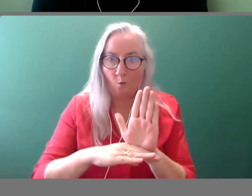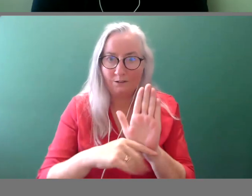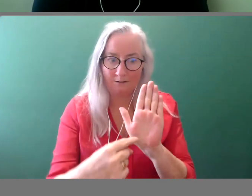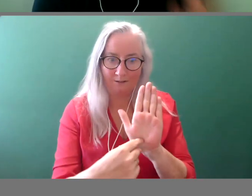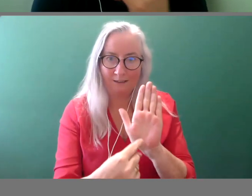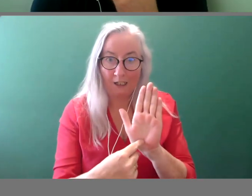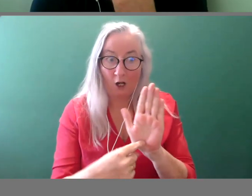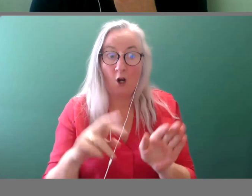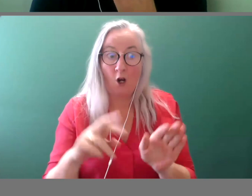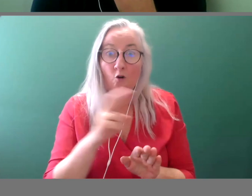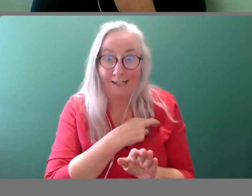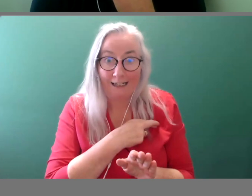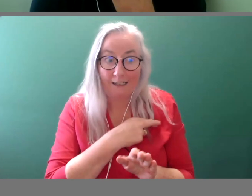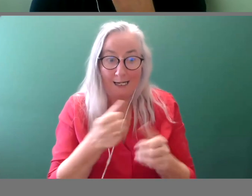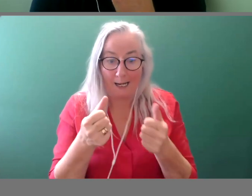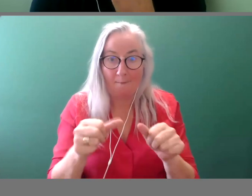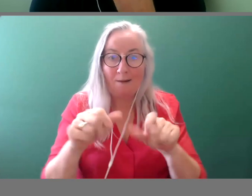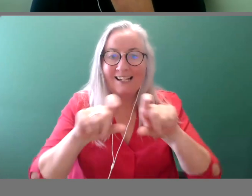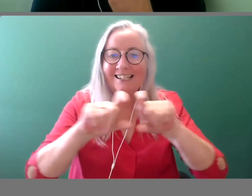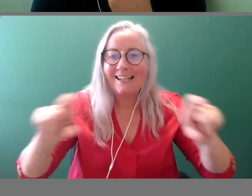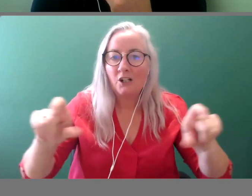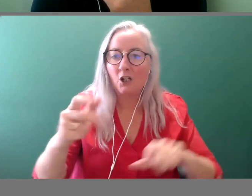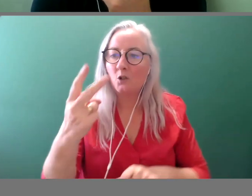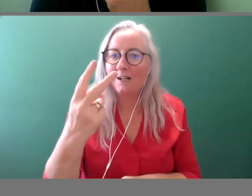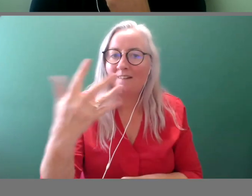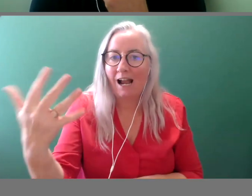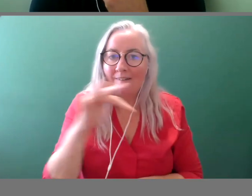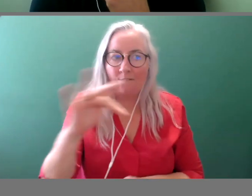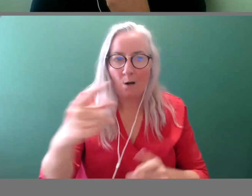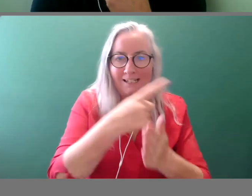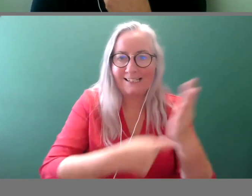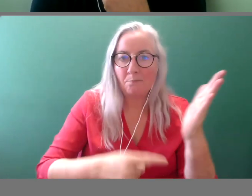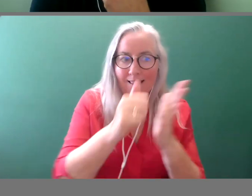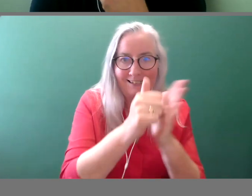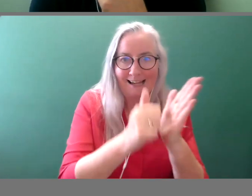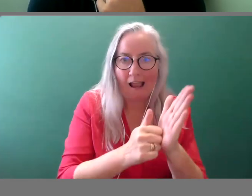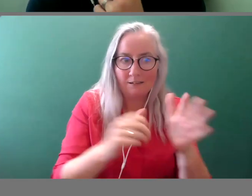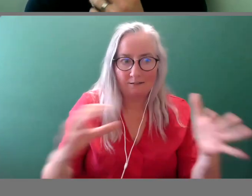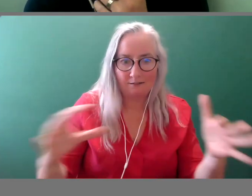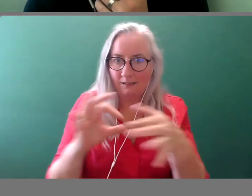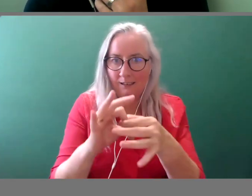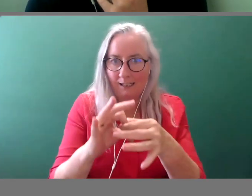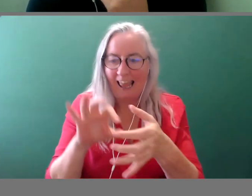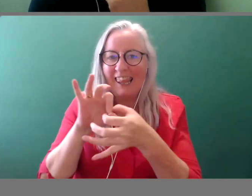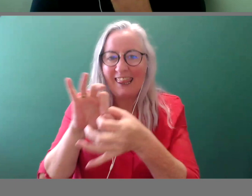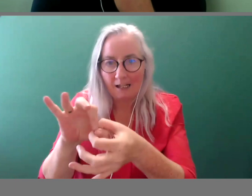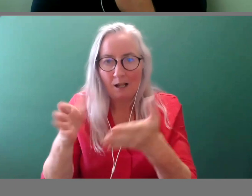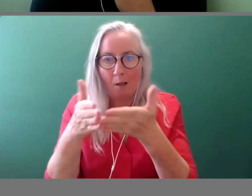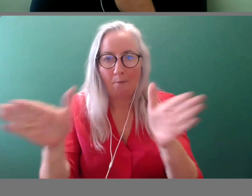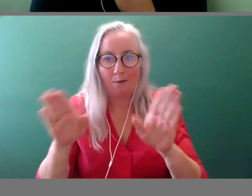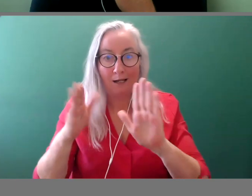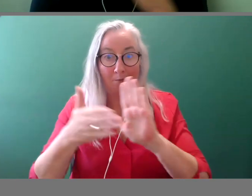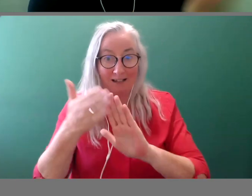really implementing section 25 of the Disability Act around public buildings as mentioned. So it's